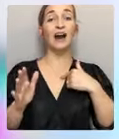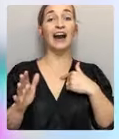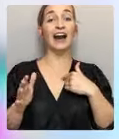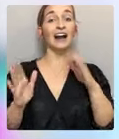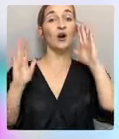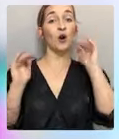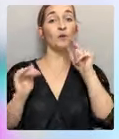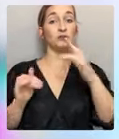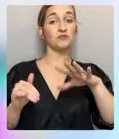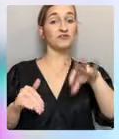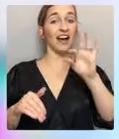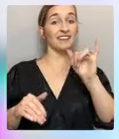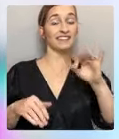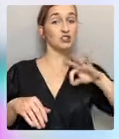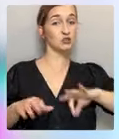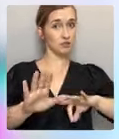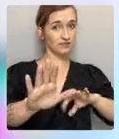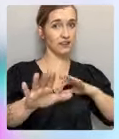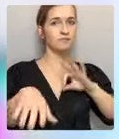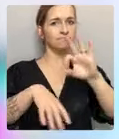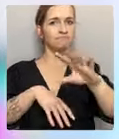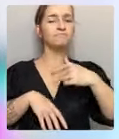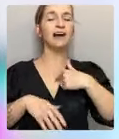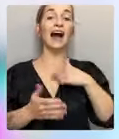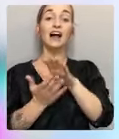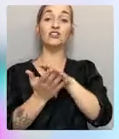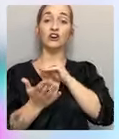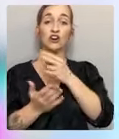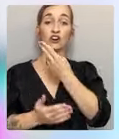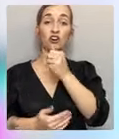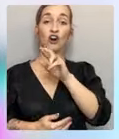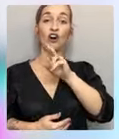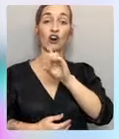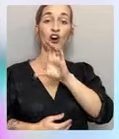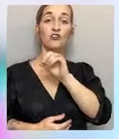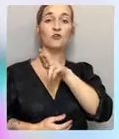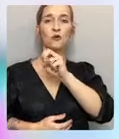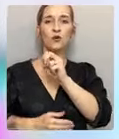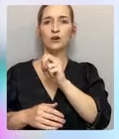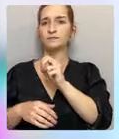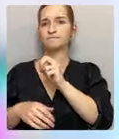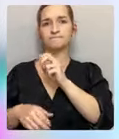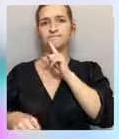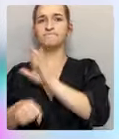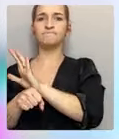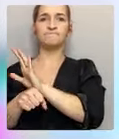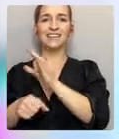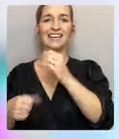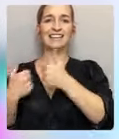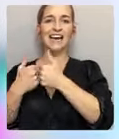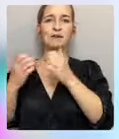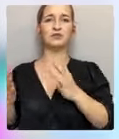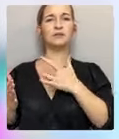I hope you find it's very useful, too. So I learned that hardcore gamers